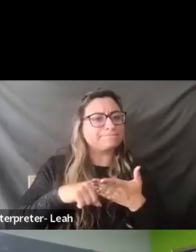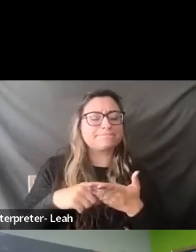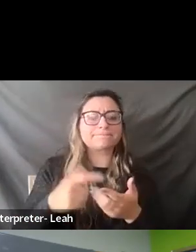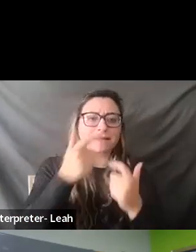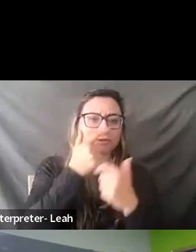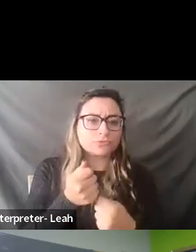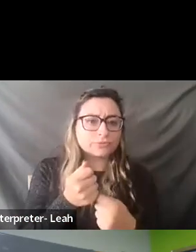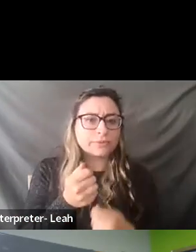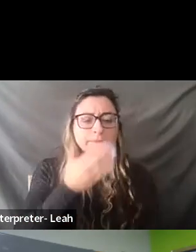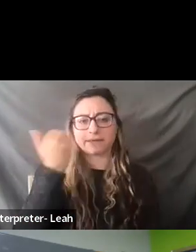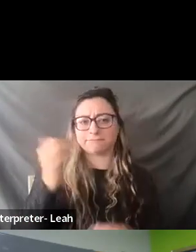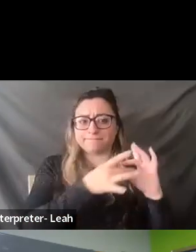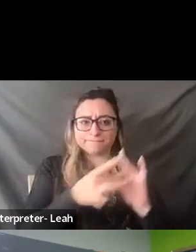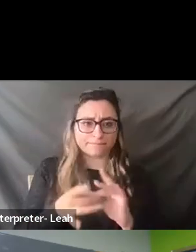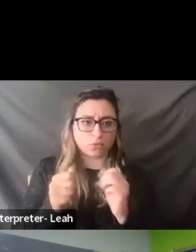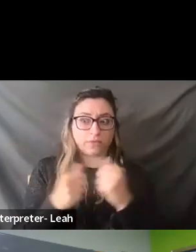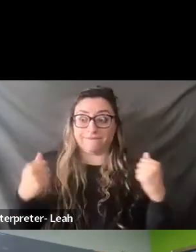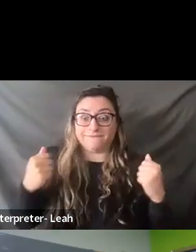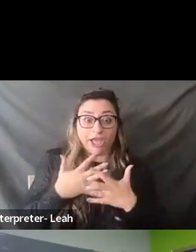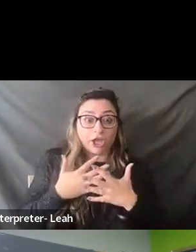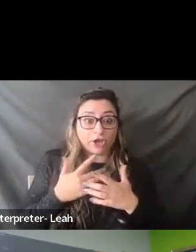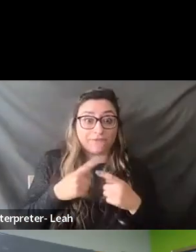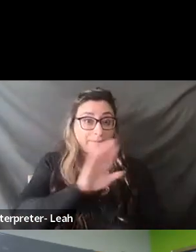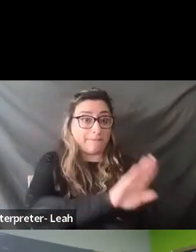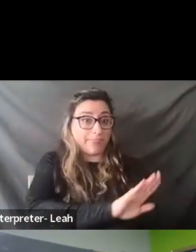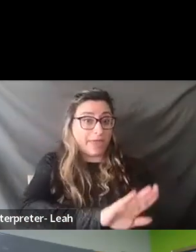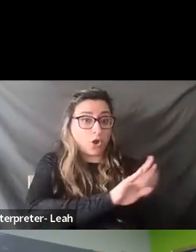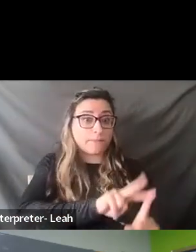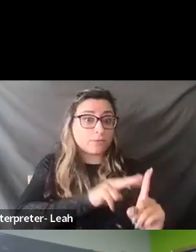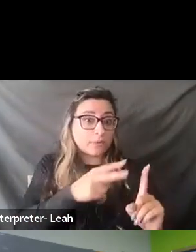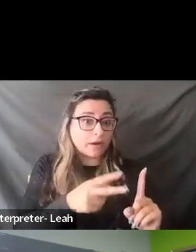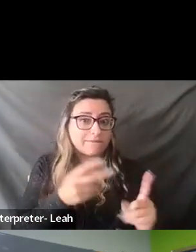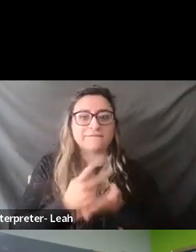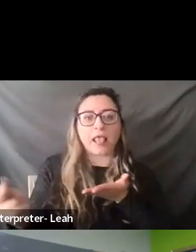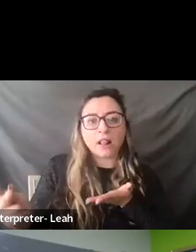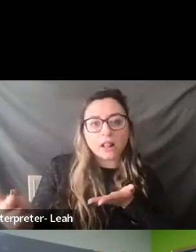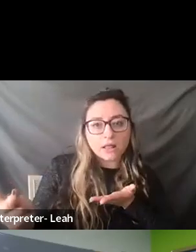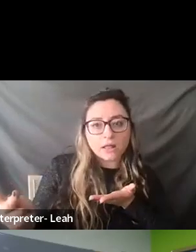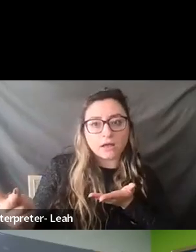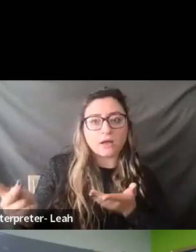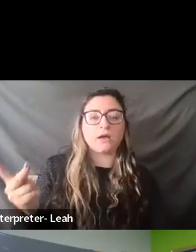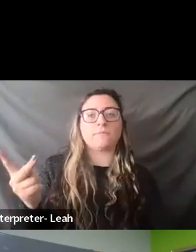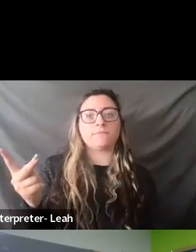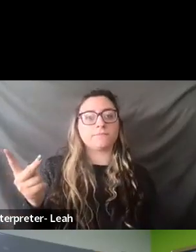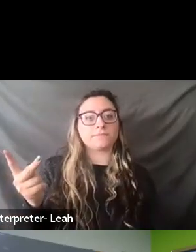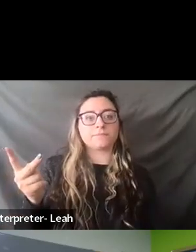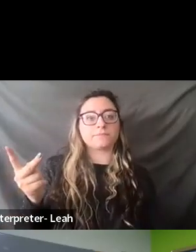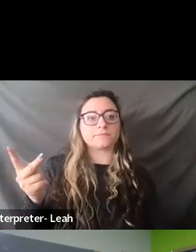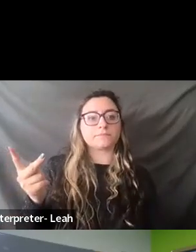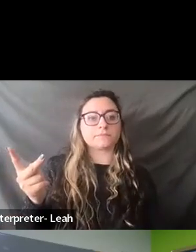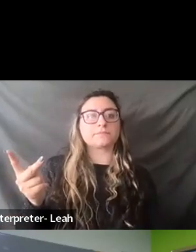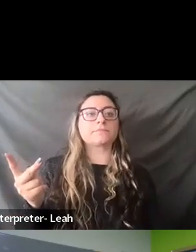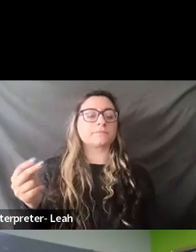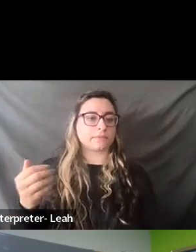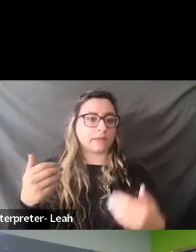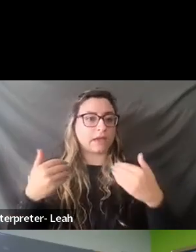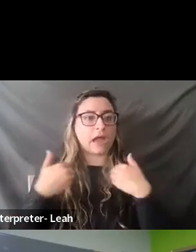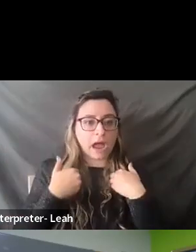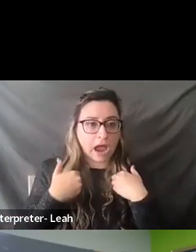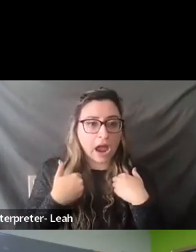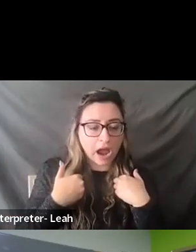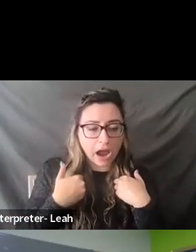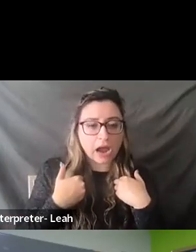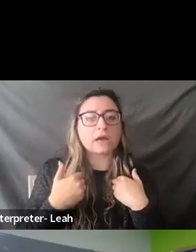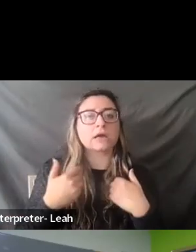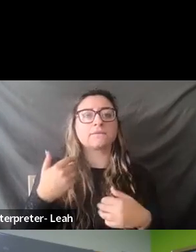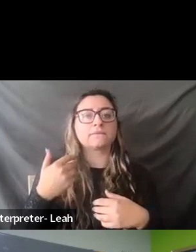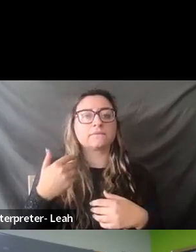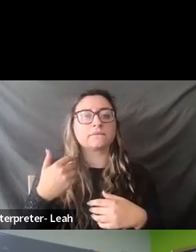So there was an acknowledgement that they were falling short and there was a gap, and they weren't doing what they knew needed to be done.